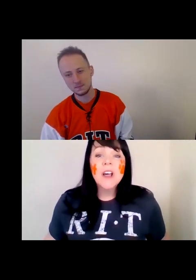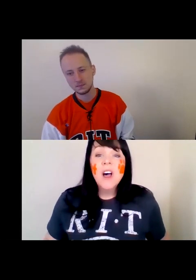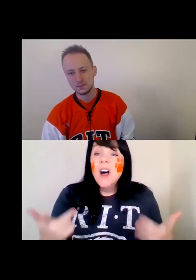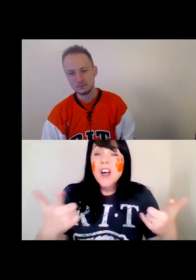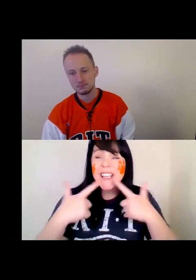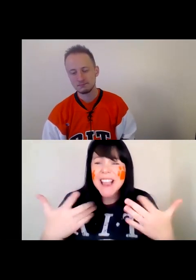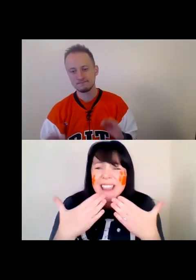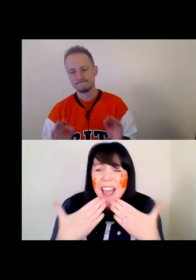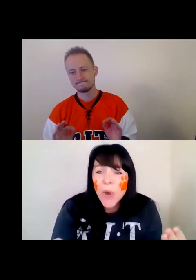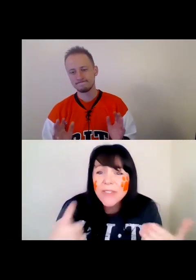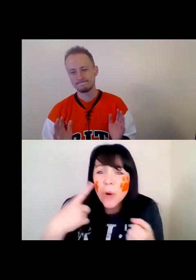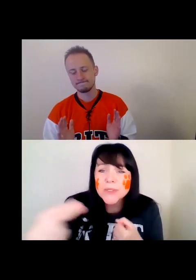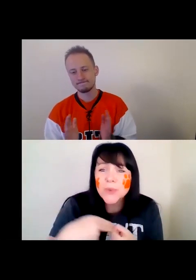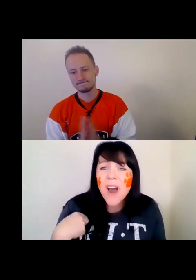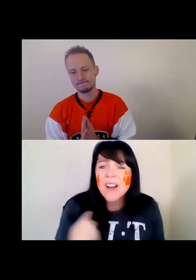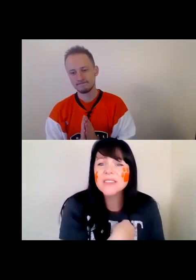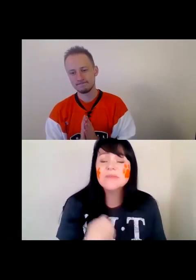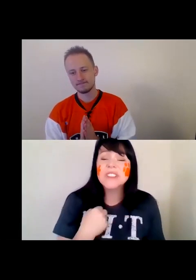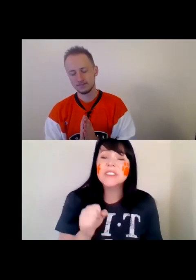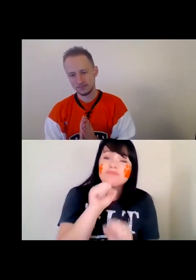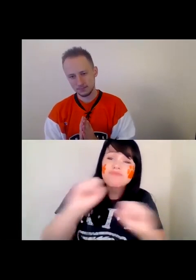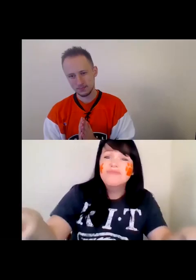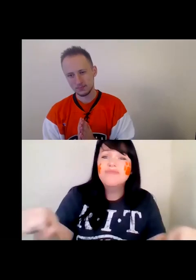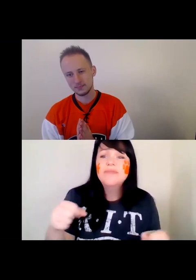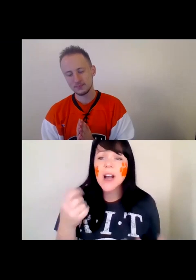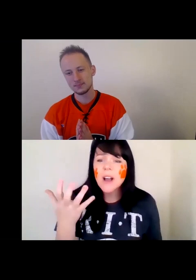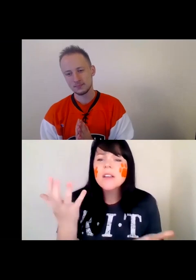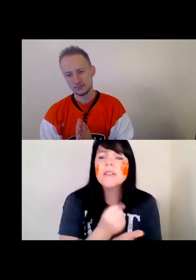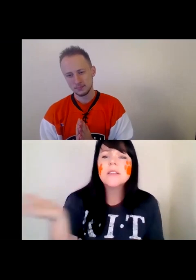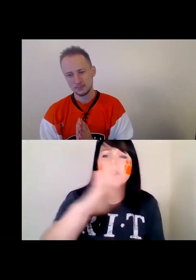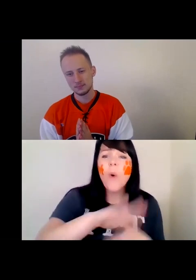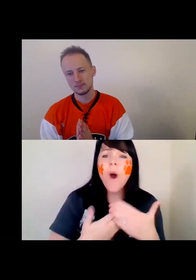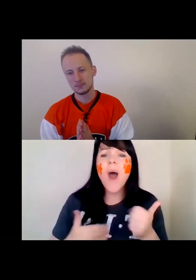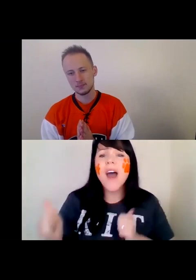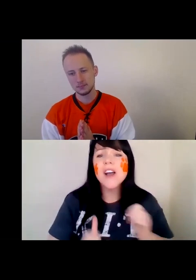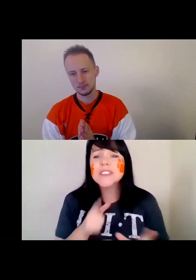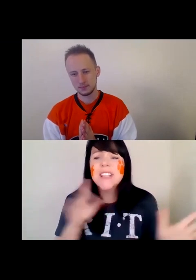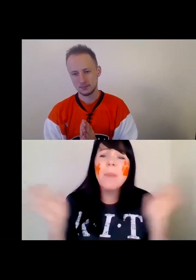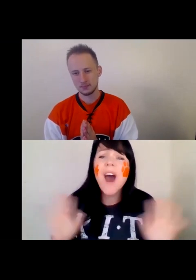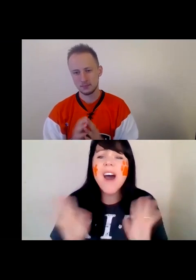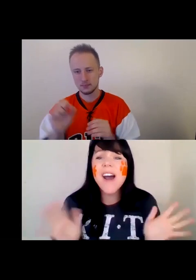Michelle: Well, to end, thank you all for joining us. We loved having you come & let's bring all of our actors back on the screen to say bye.